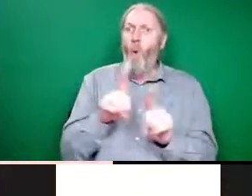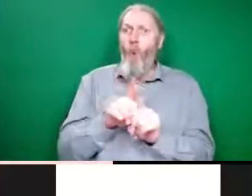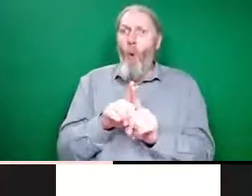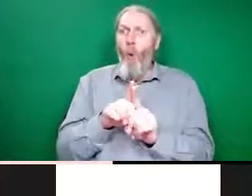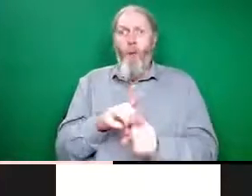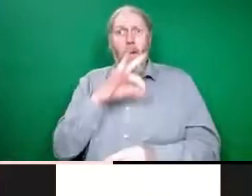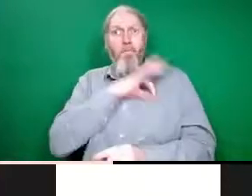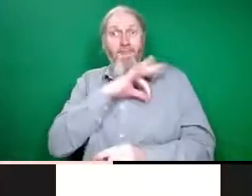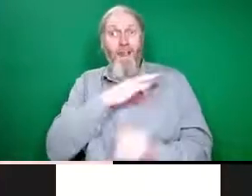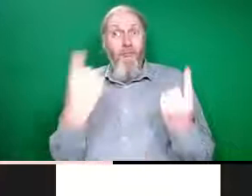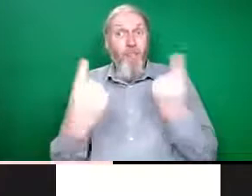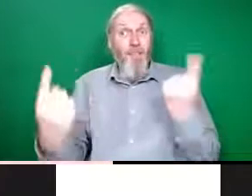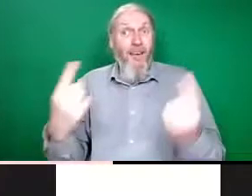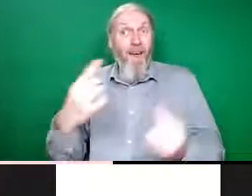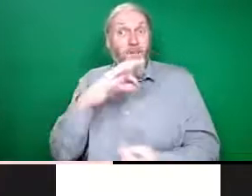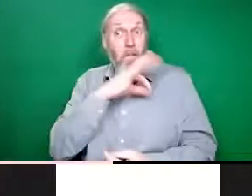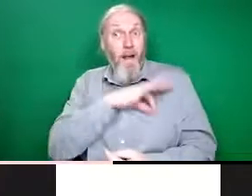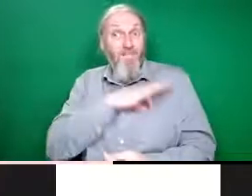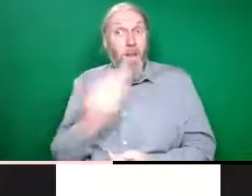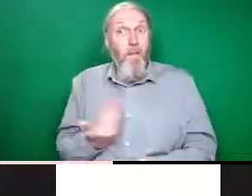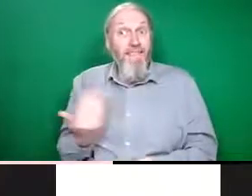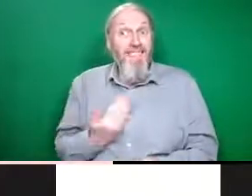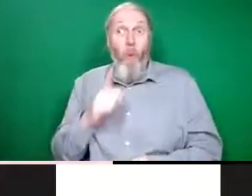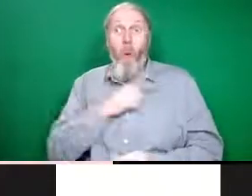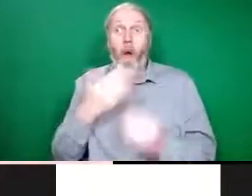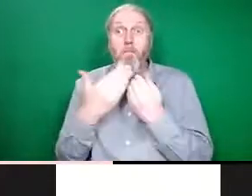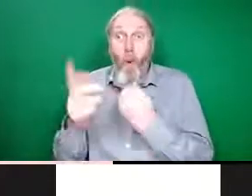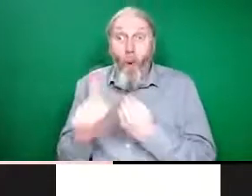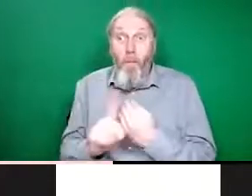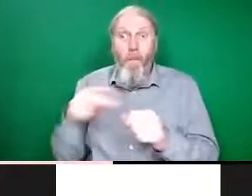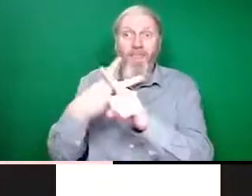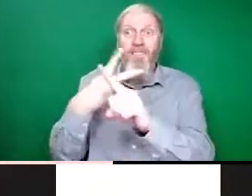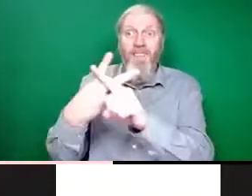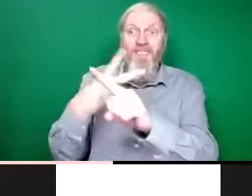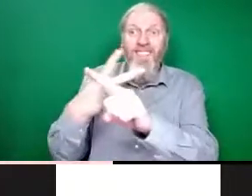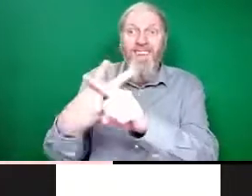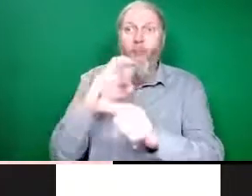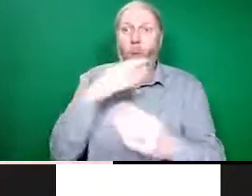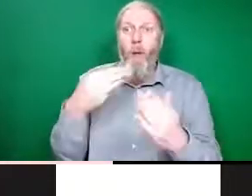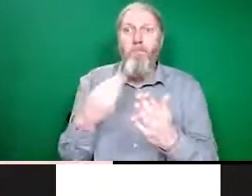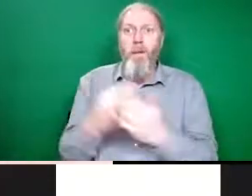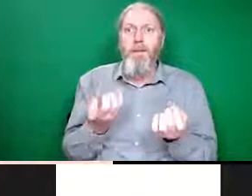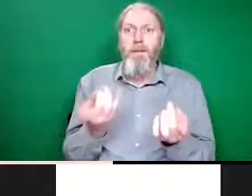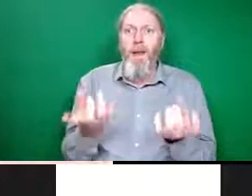look at the high streets for opportunities, locations, people, ideas and funding. I think we found our particular way of working by